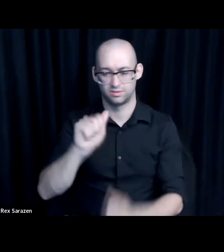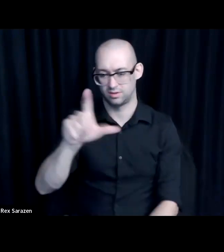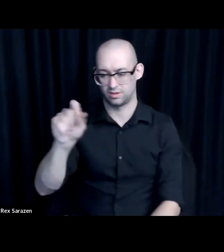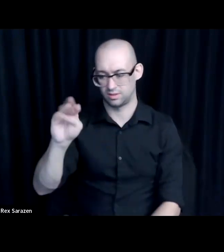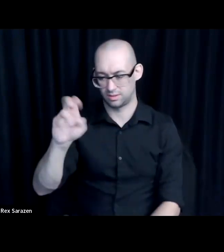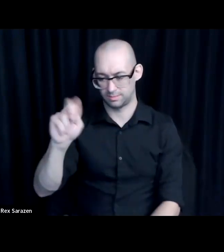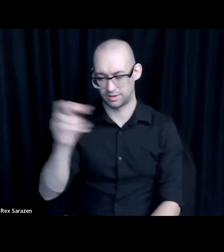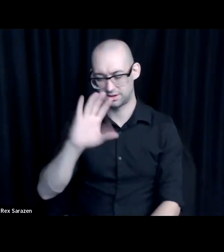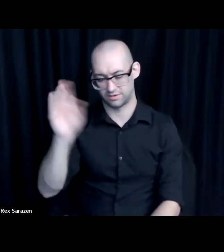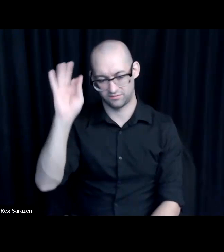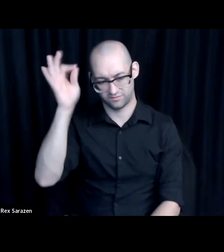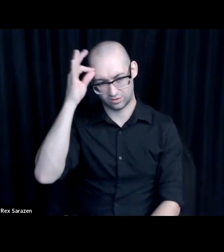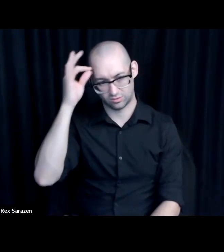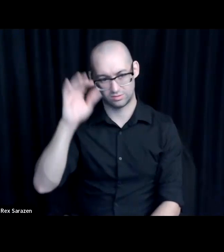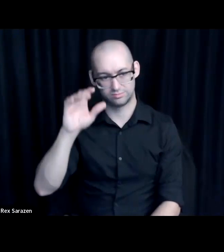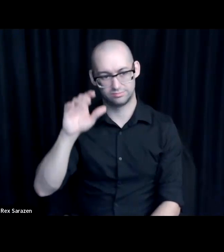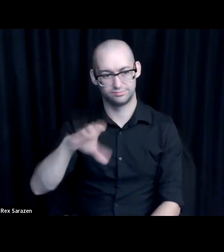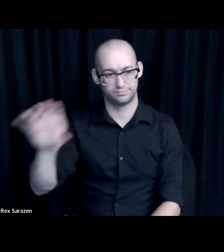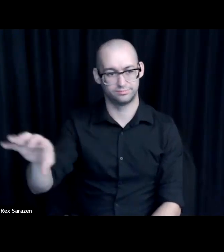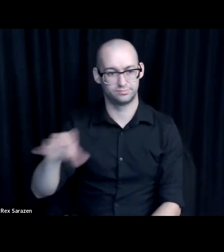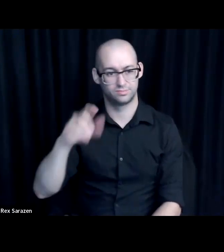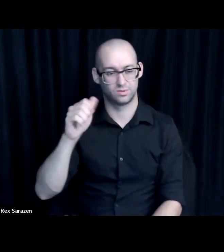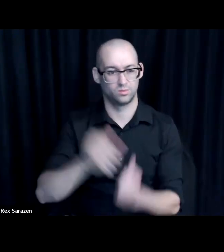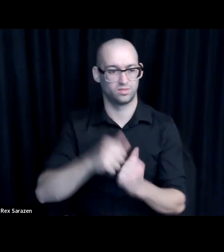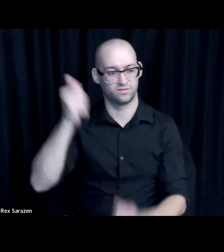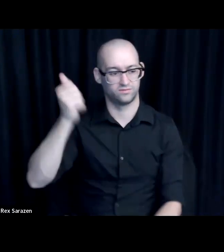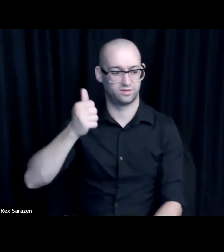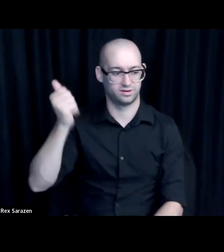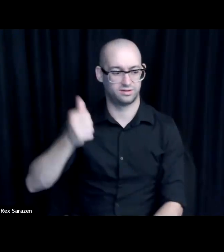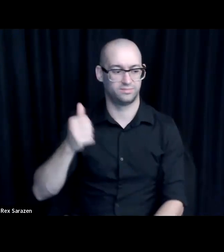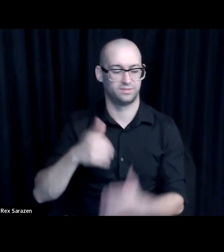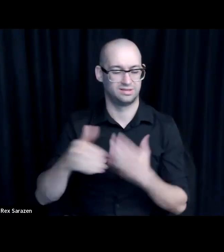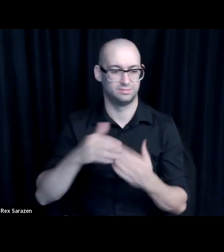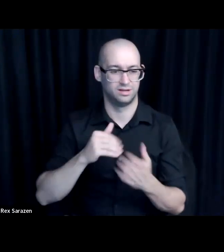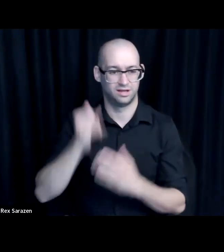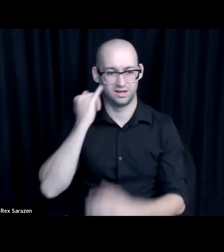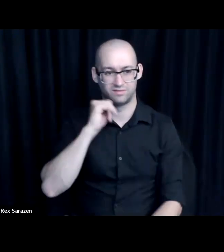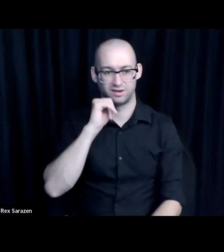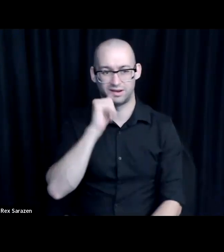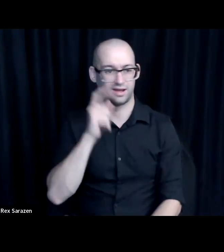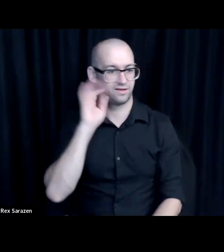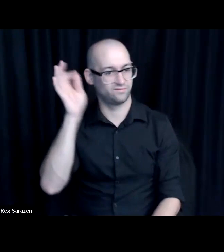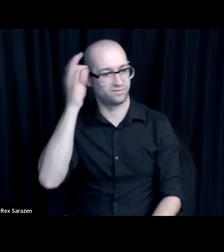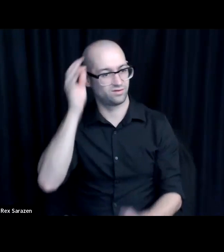to funding that you know, even though they're non-federally recognized, which our community is,